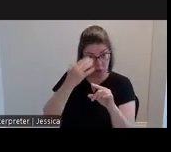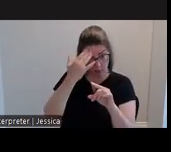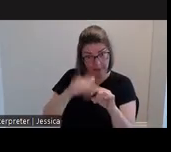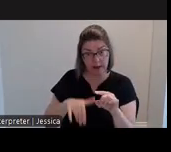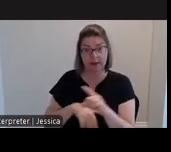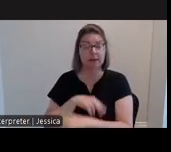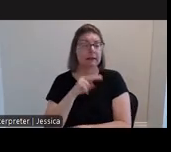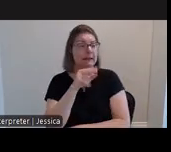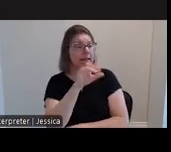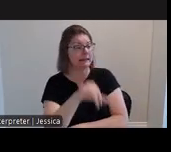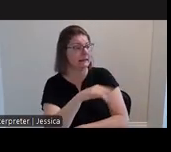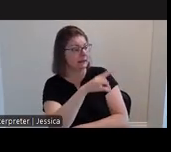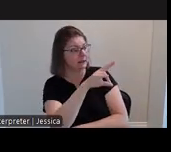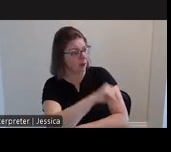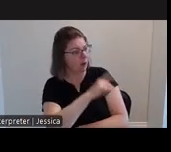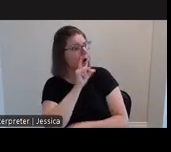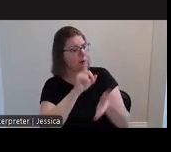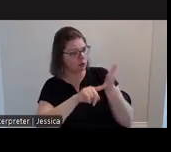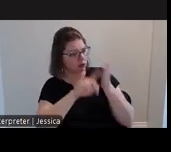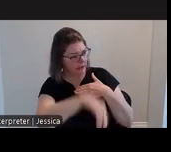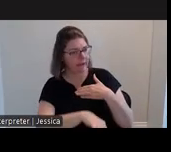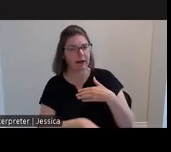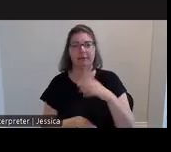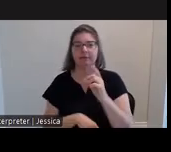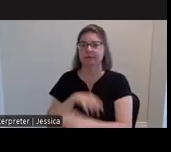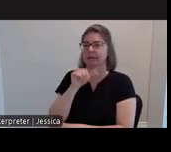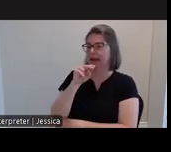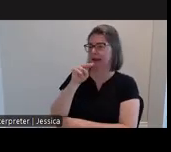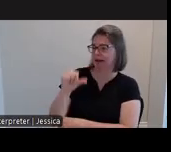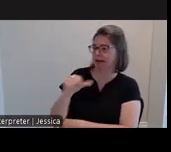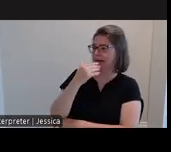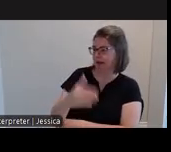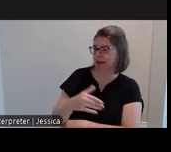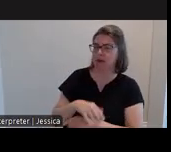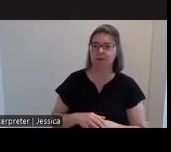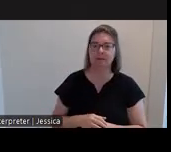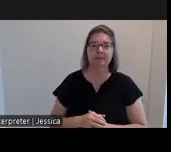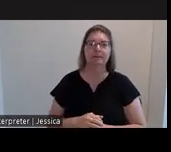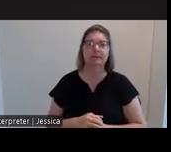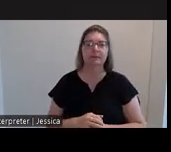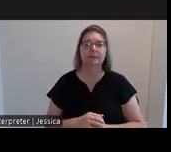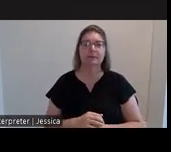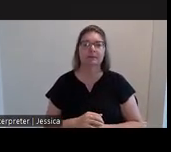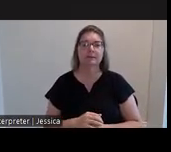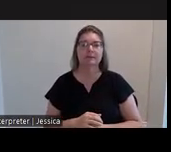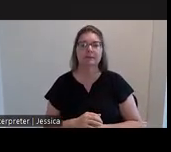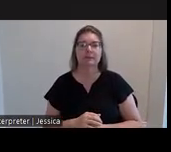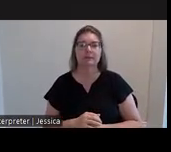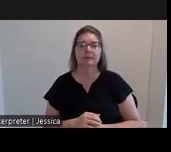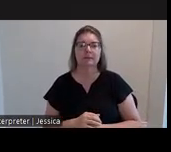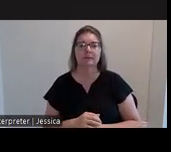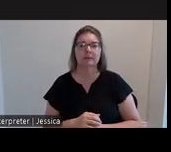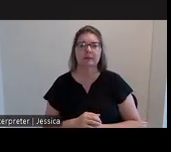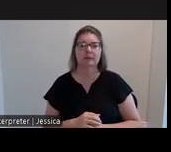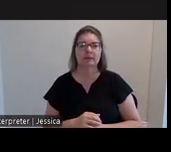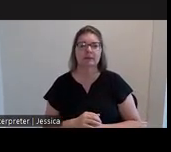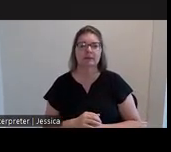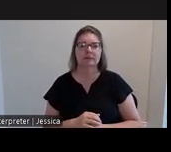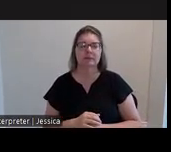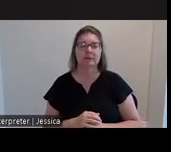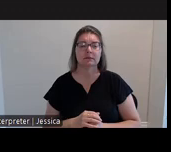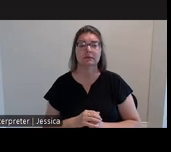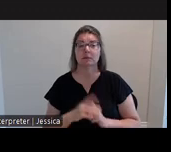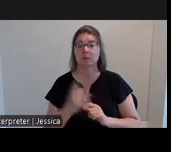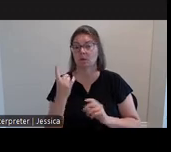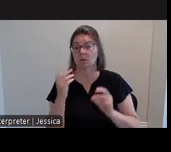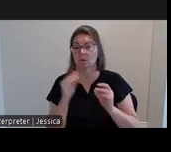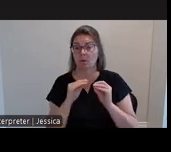(Anna Flak) Alrighty um... there is a question of: